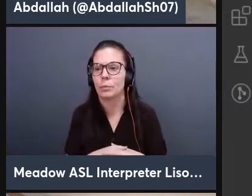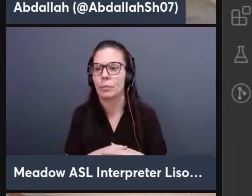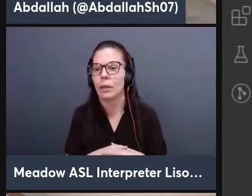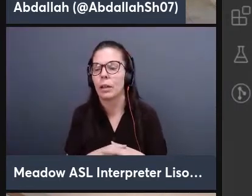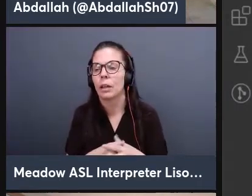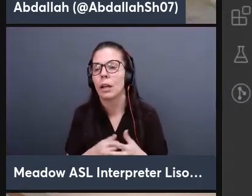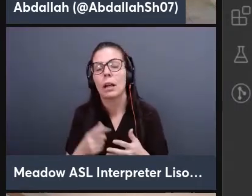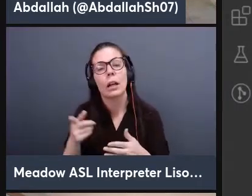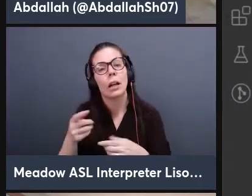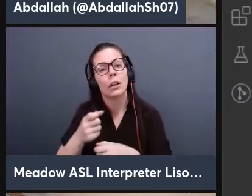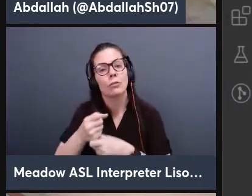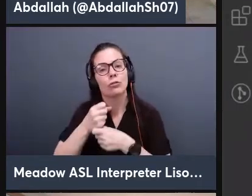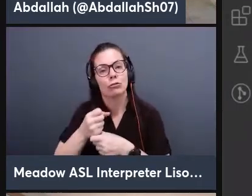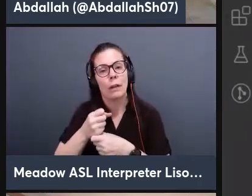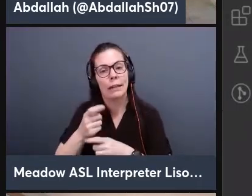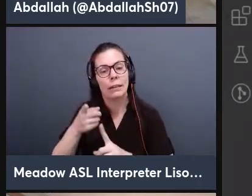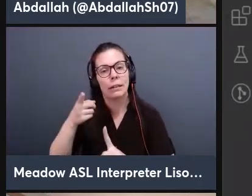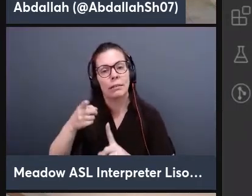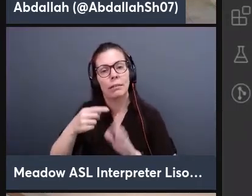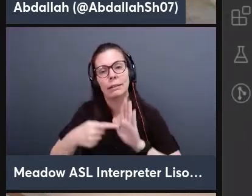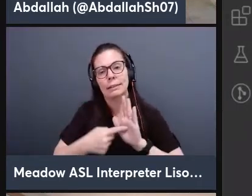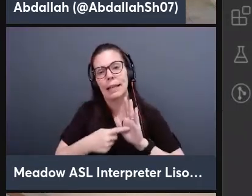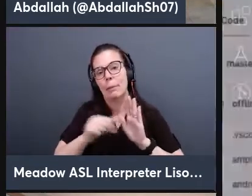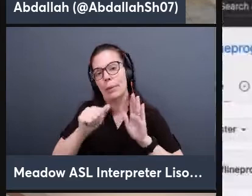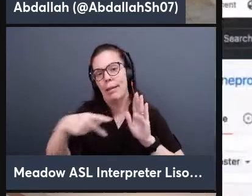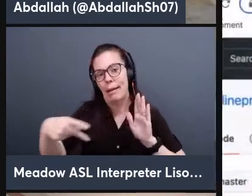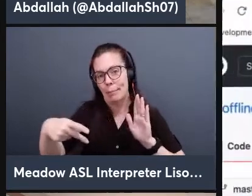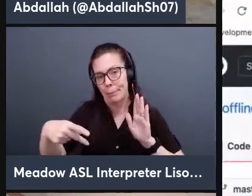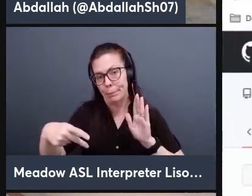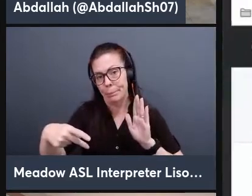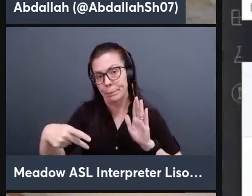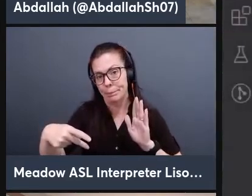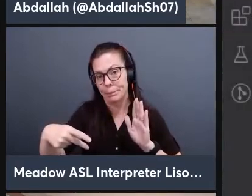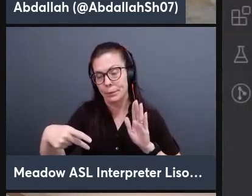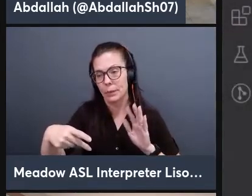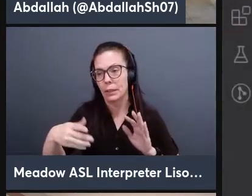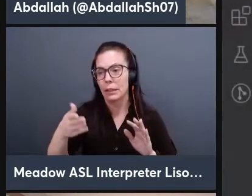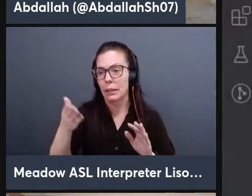created a sample app that Mo Malika,